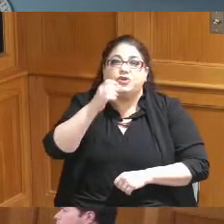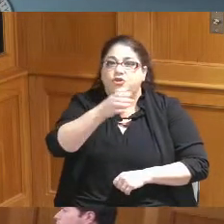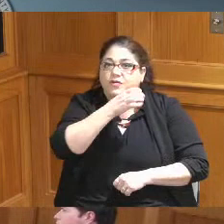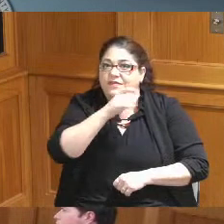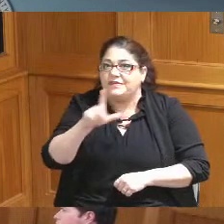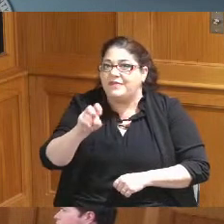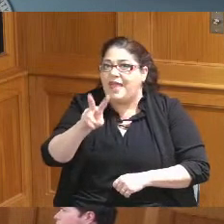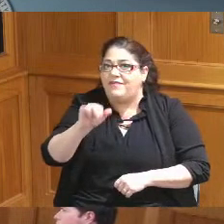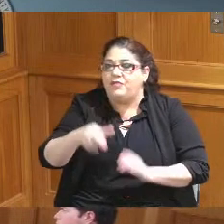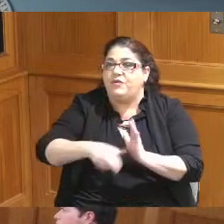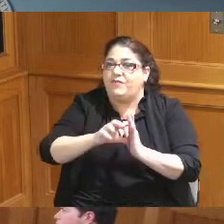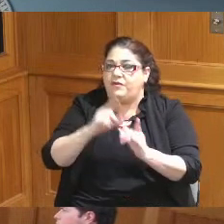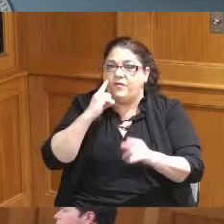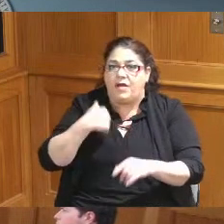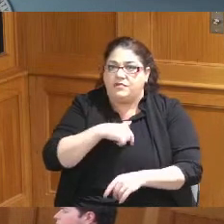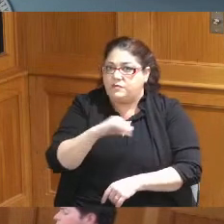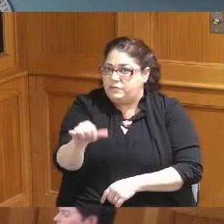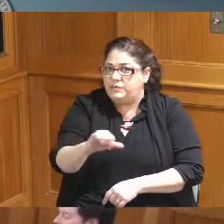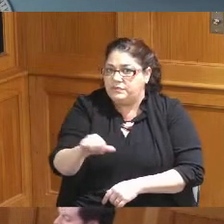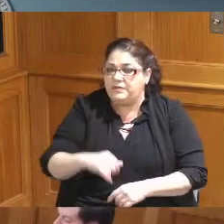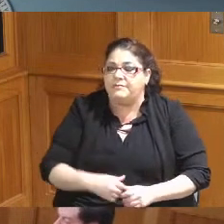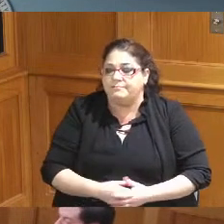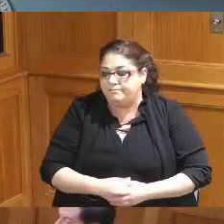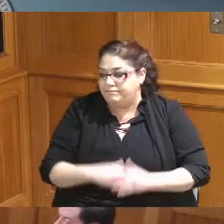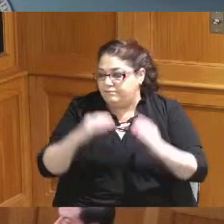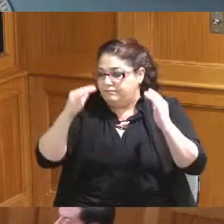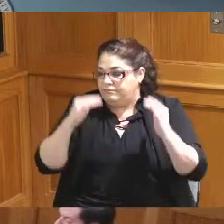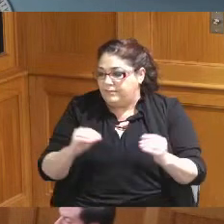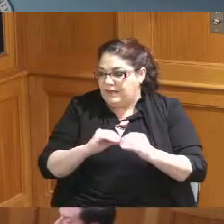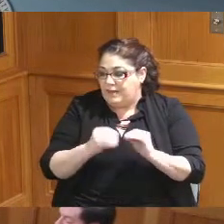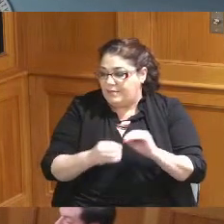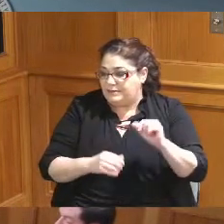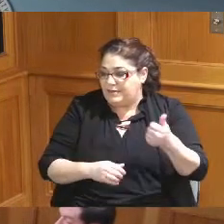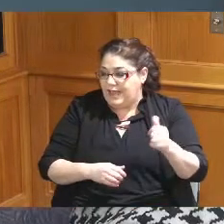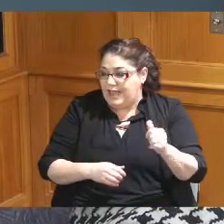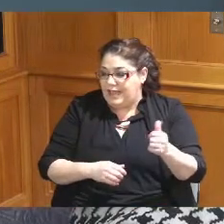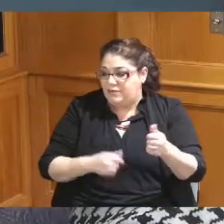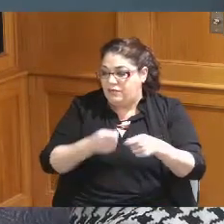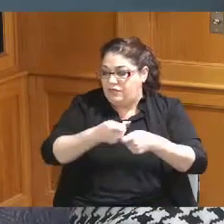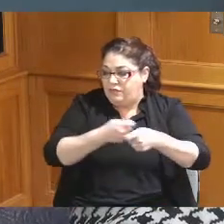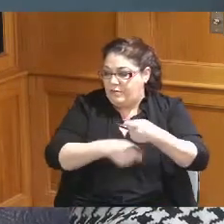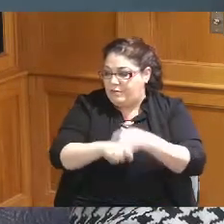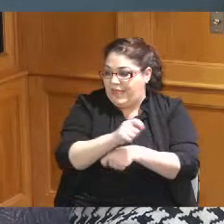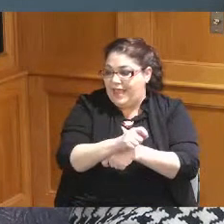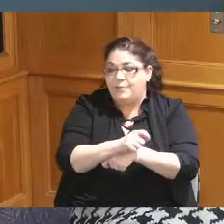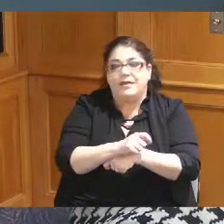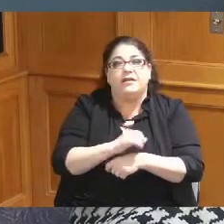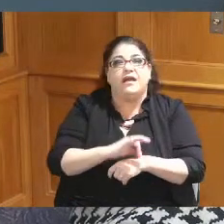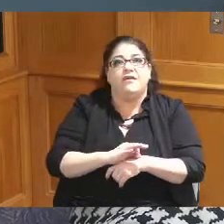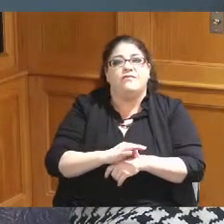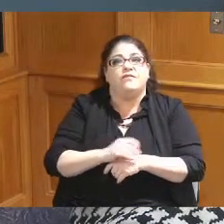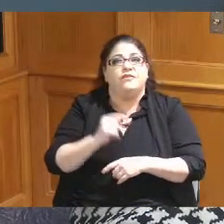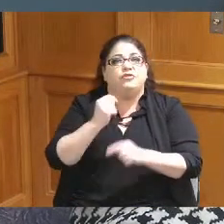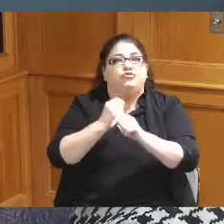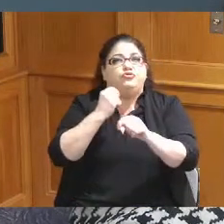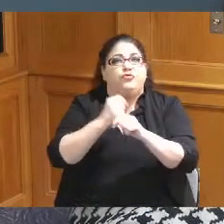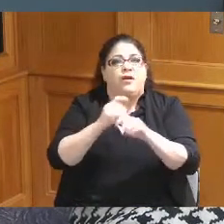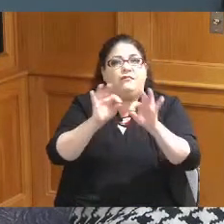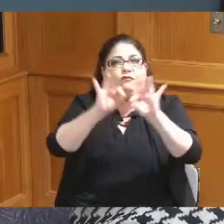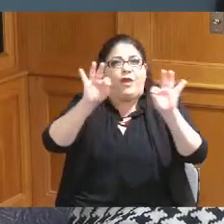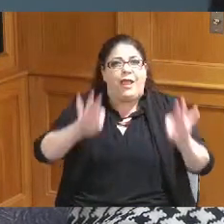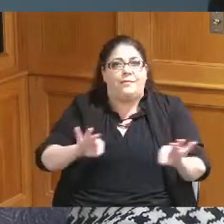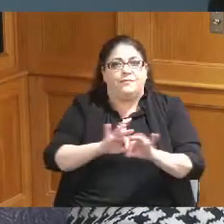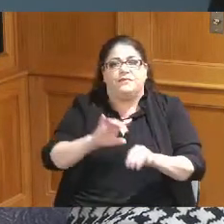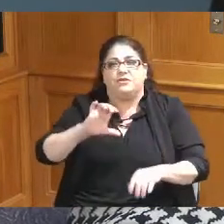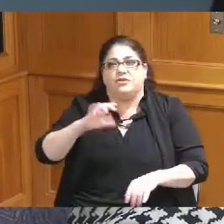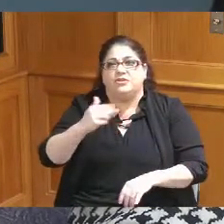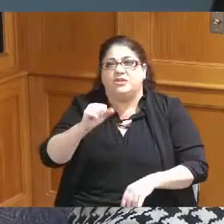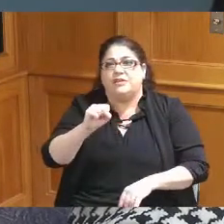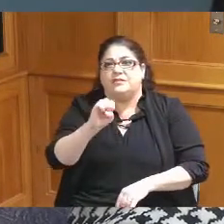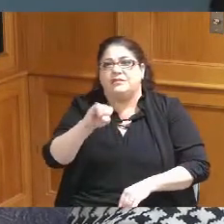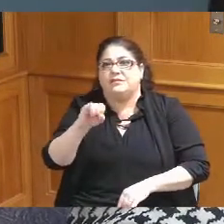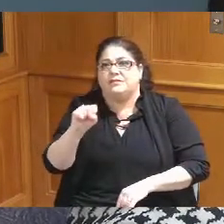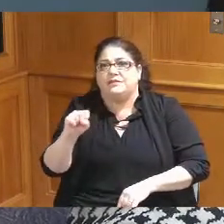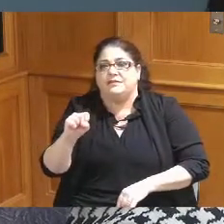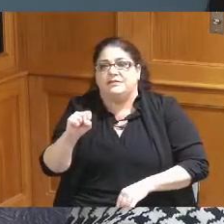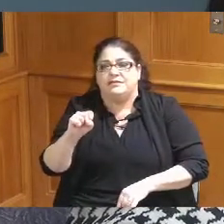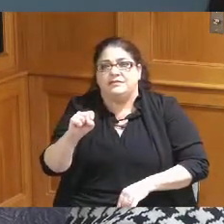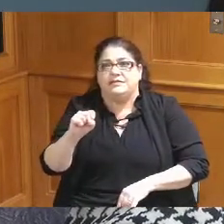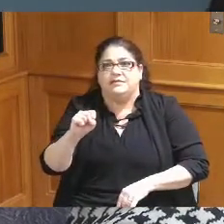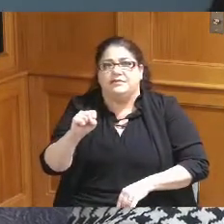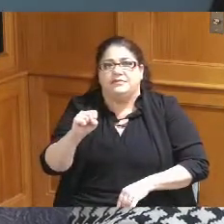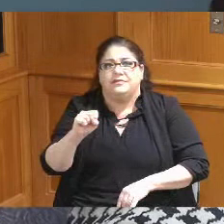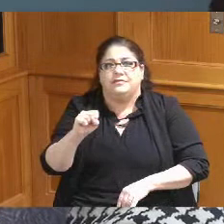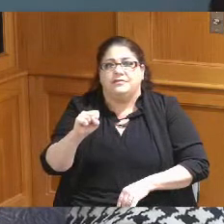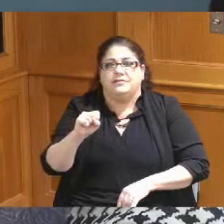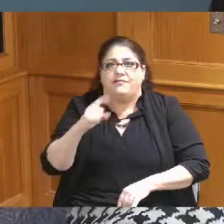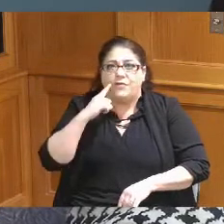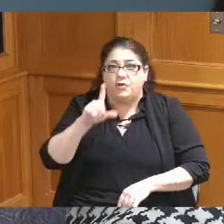thank you and item 10 on the replacement chassis three of them 2024 replacement chassis is that I